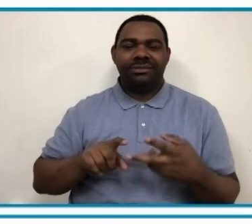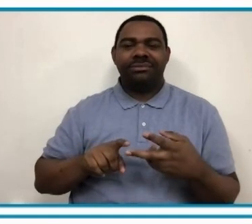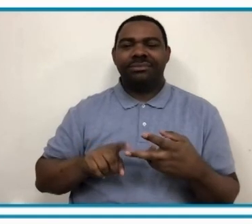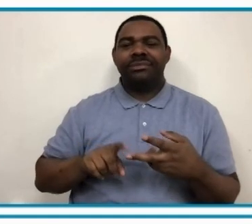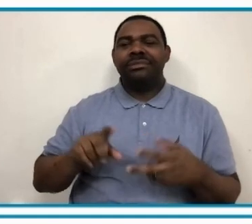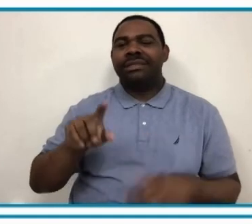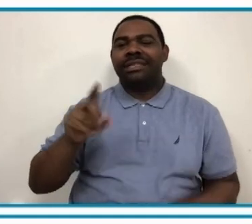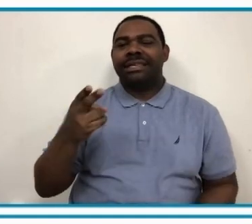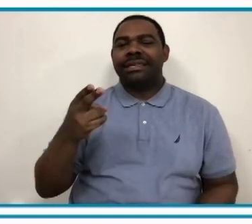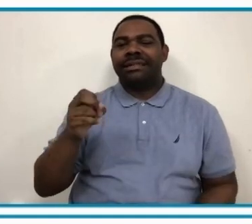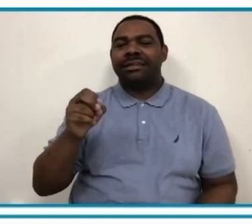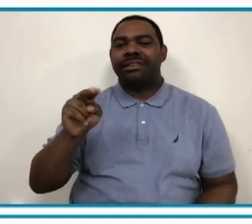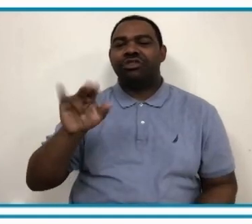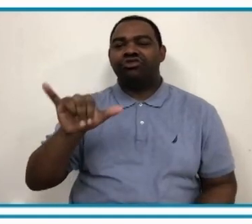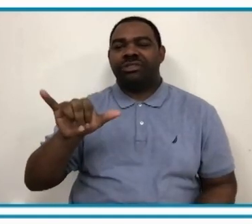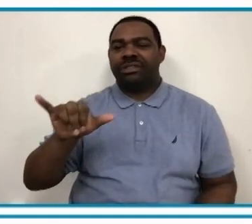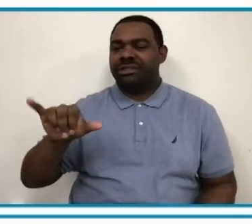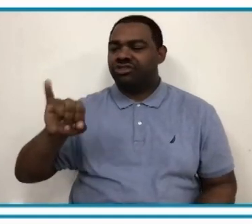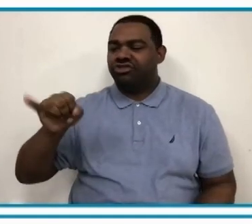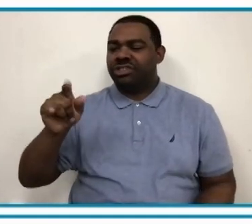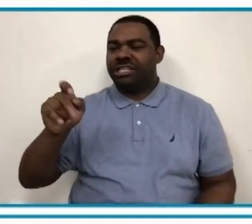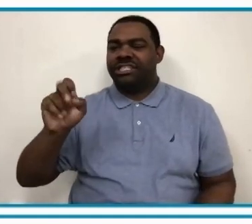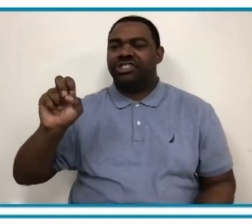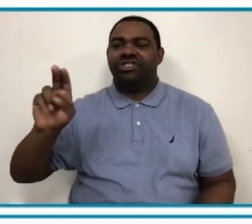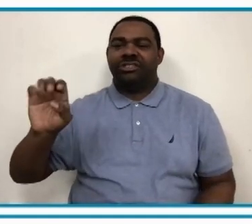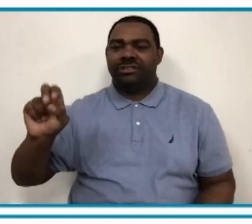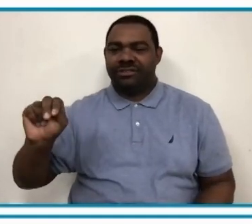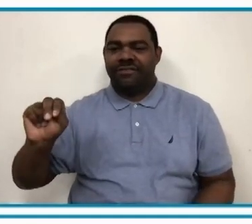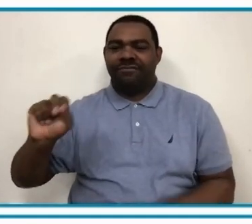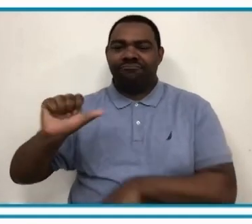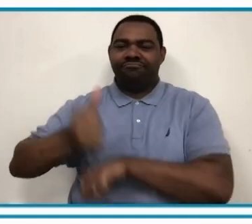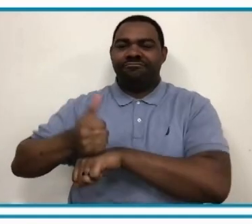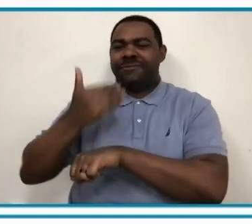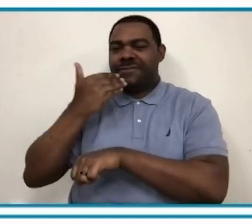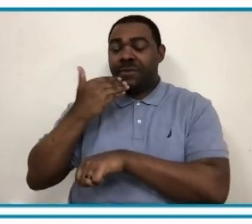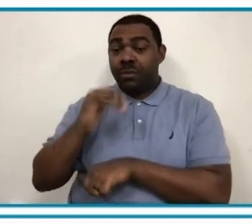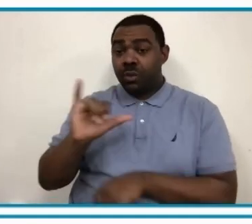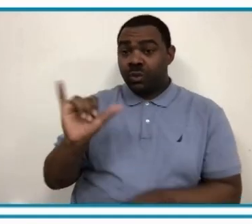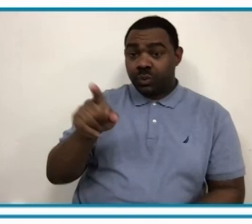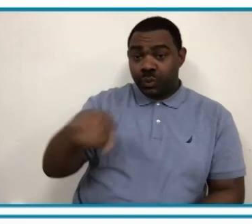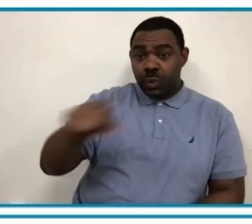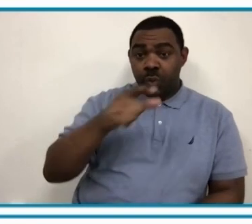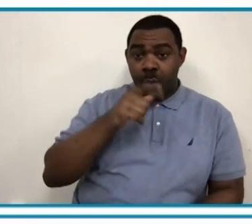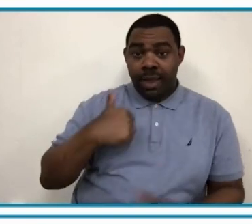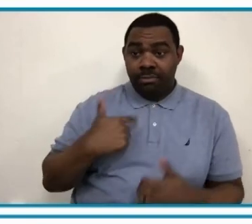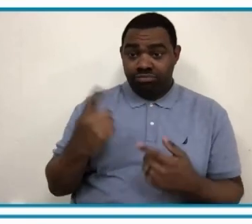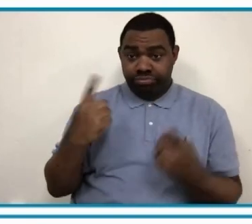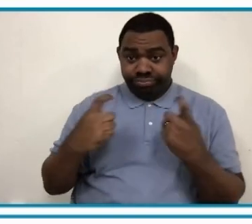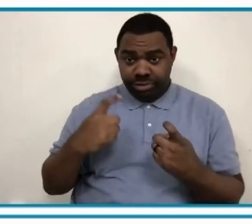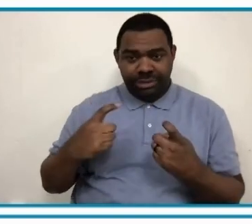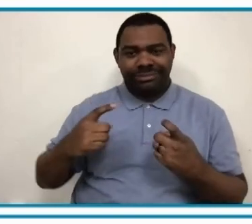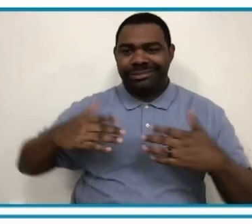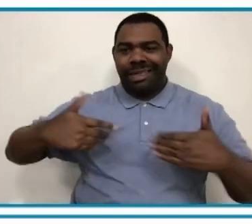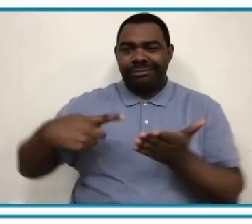who had questions if we didn't have time to address them, they will be posted to the National Resource Center creativeforcesnrc.arts.gov